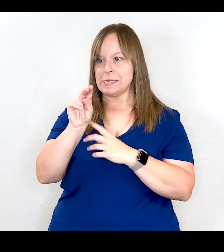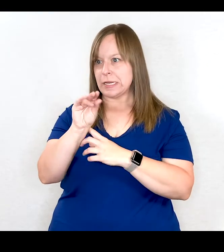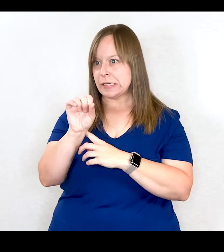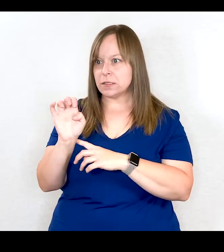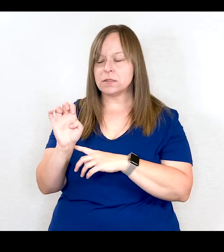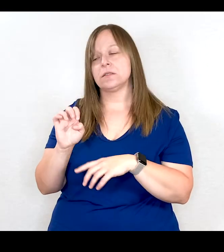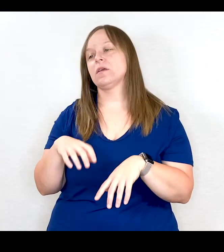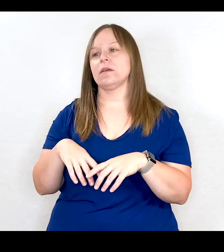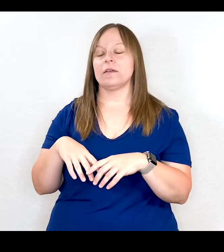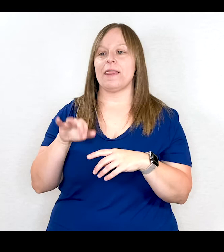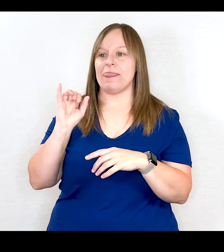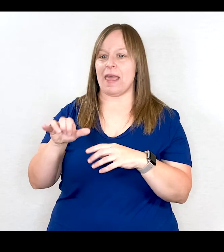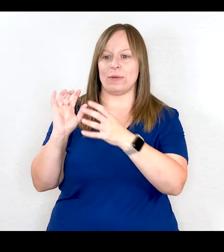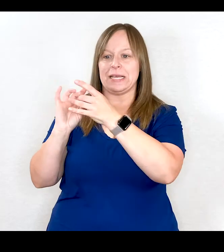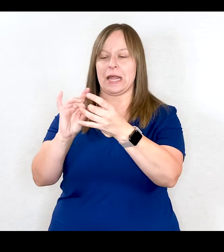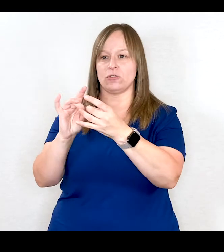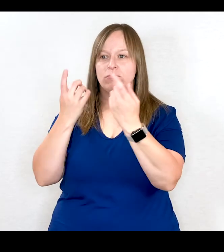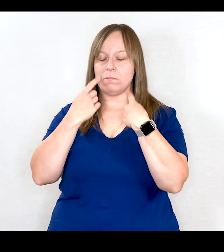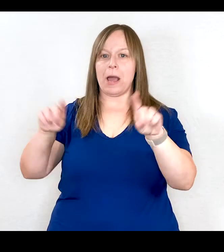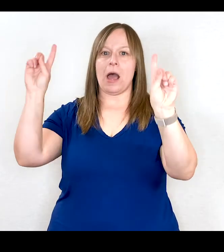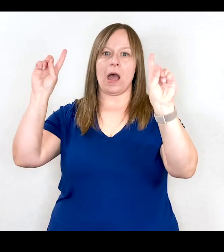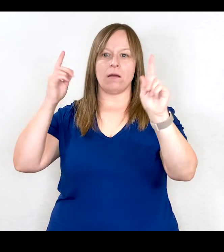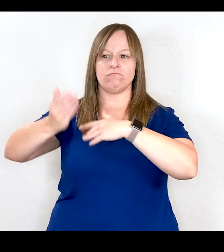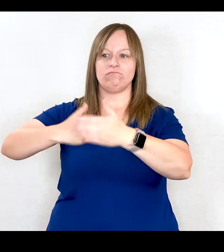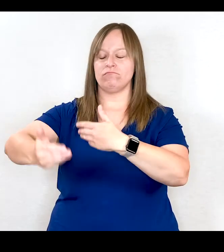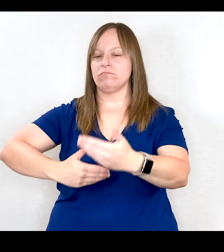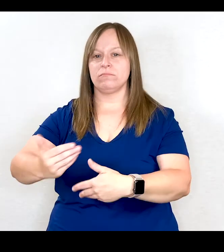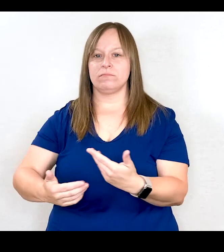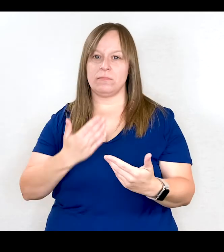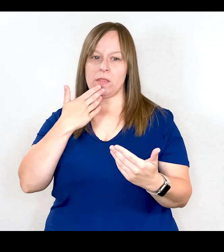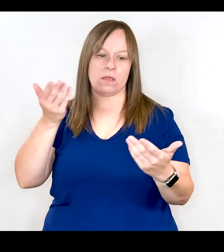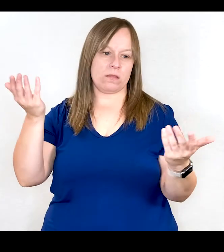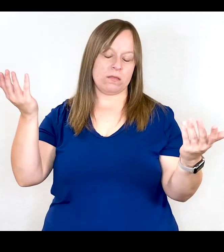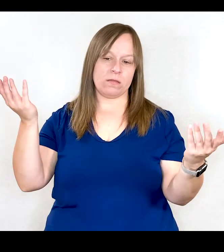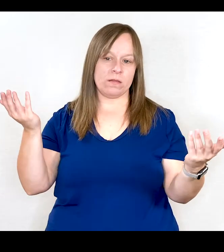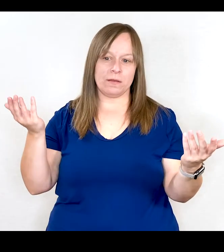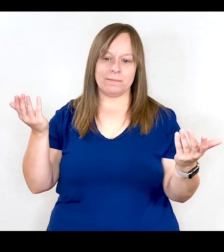So it was-- you know, that was the connection and it just had